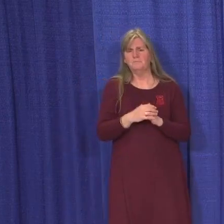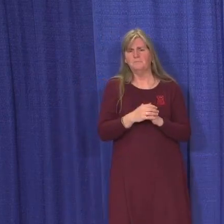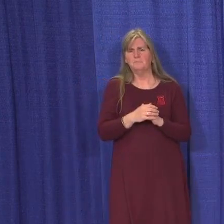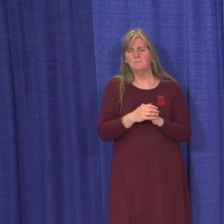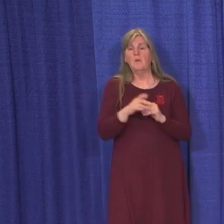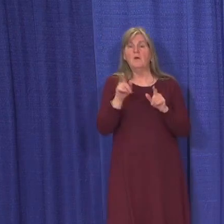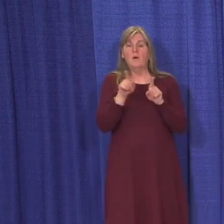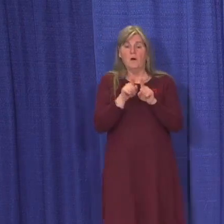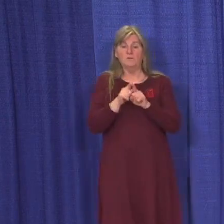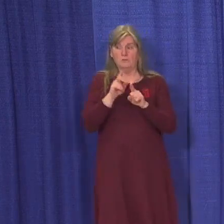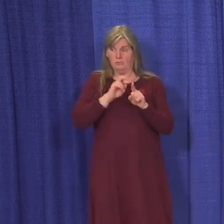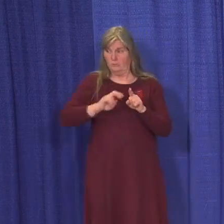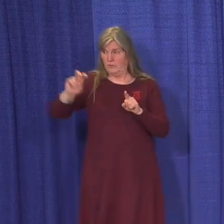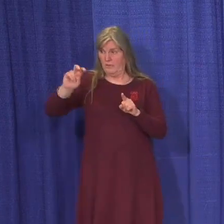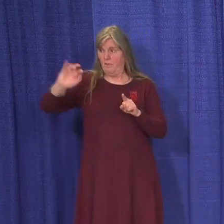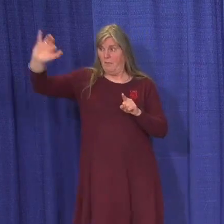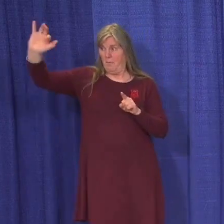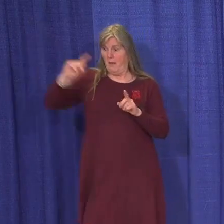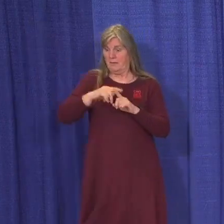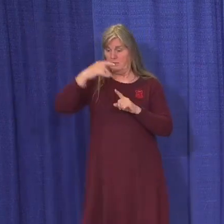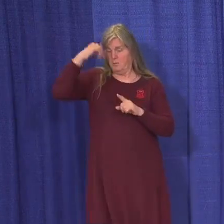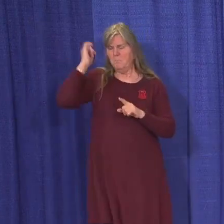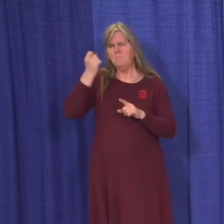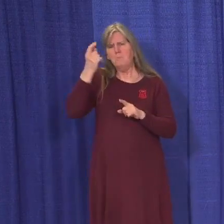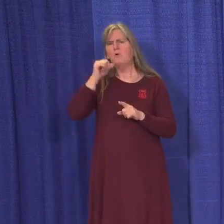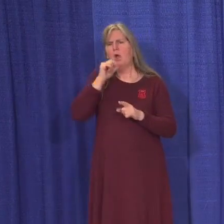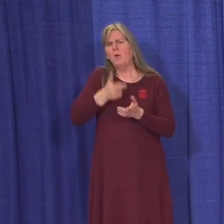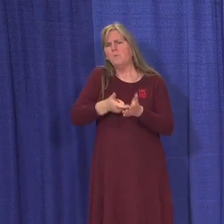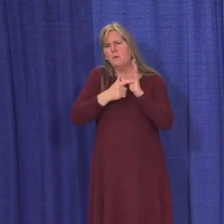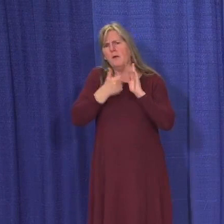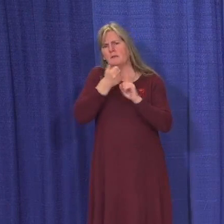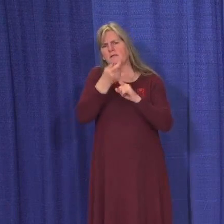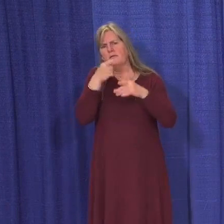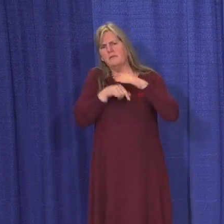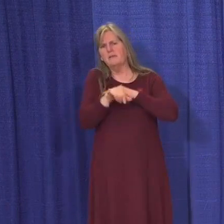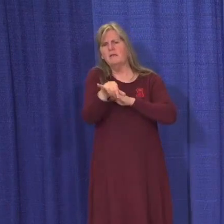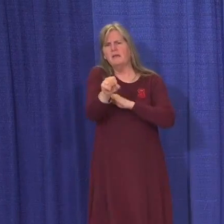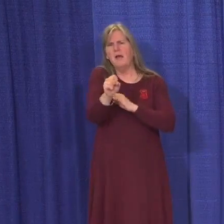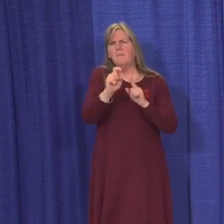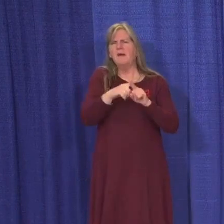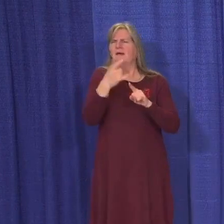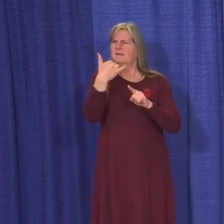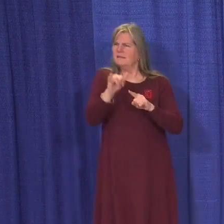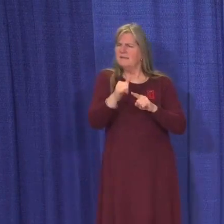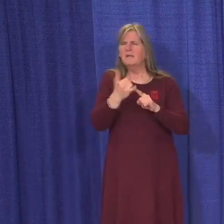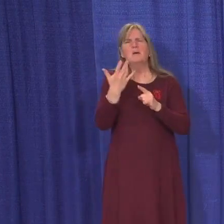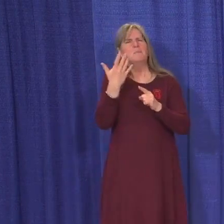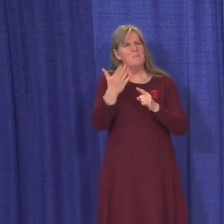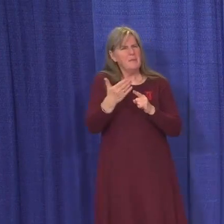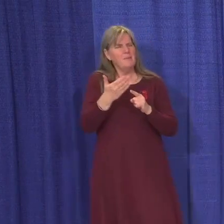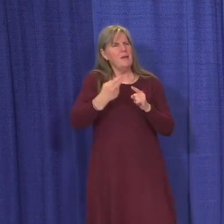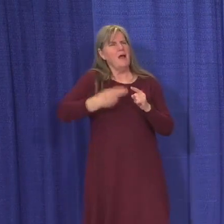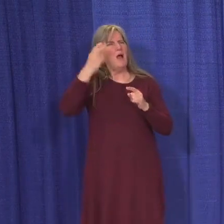prescribed limits. Observing Ollie's public health measures will mean your risk